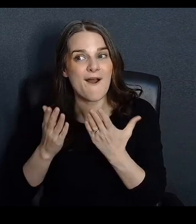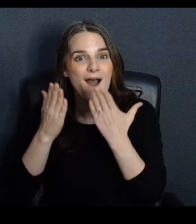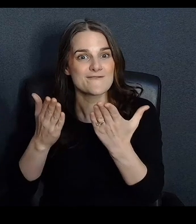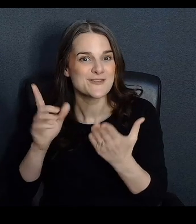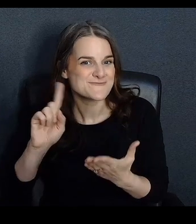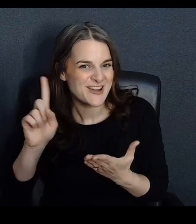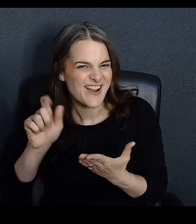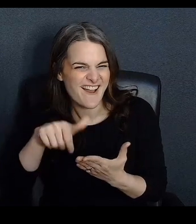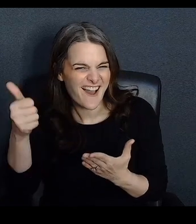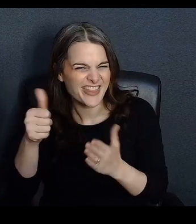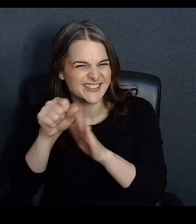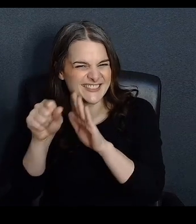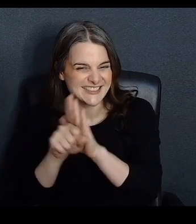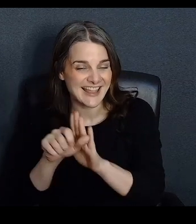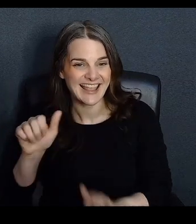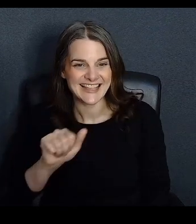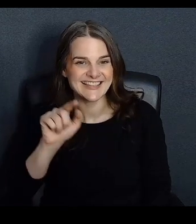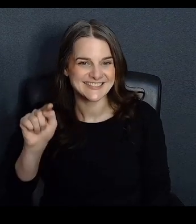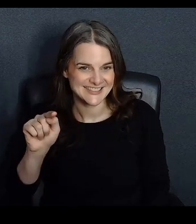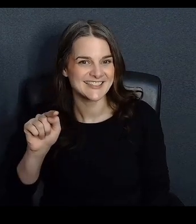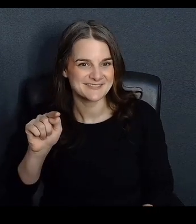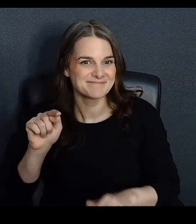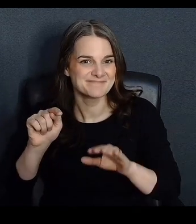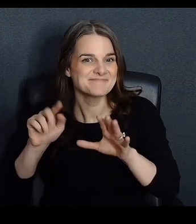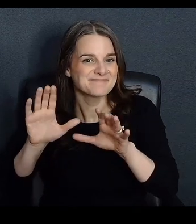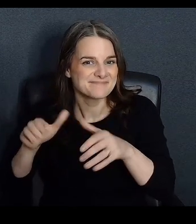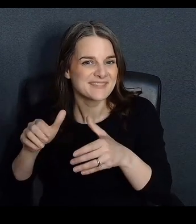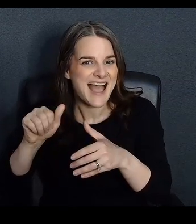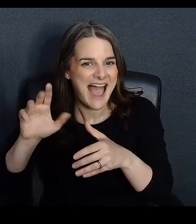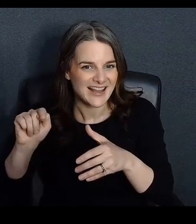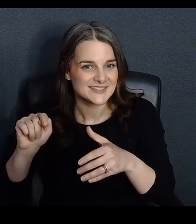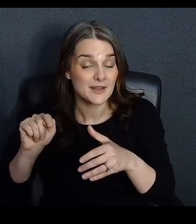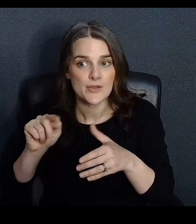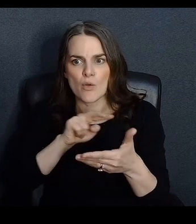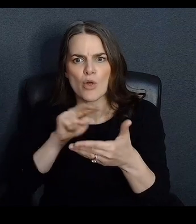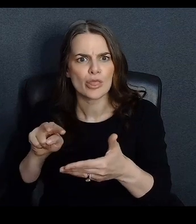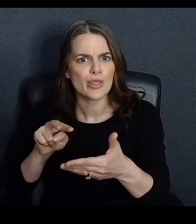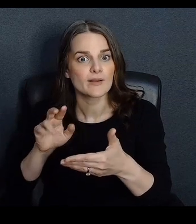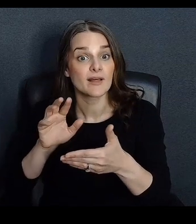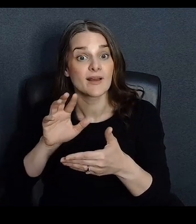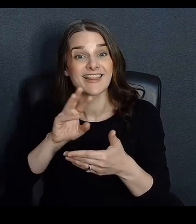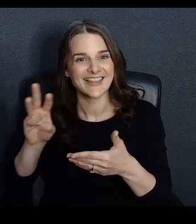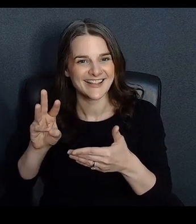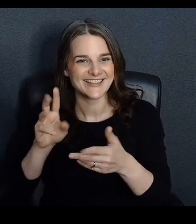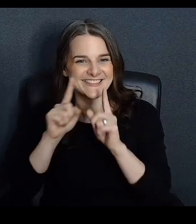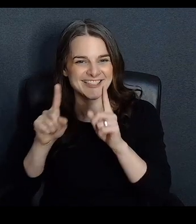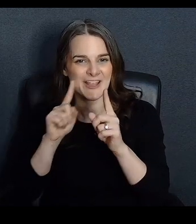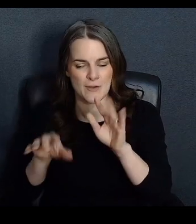are offered in other state AT-AC. So if you go to that web link that I provided in the chat, you'll be able to find your state AT-AC program